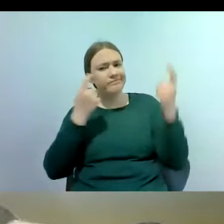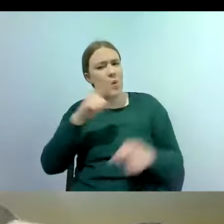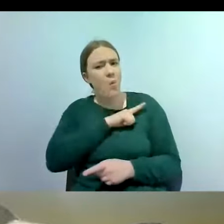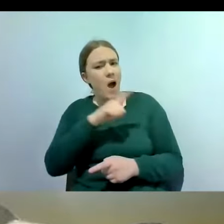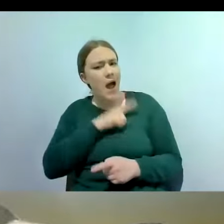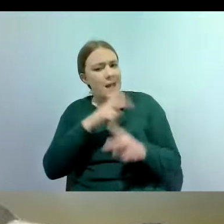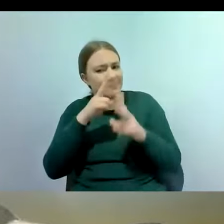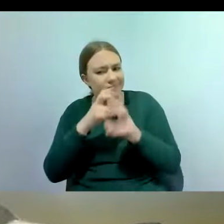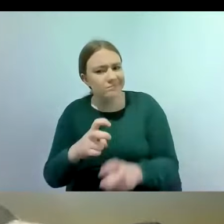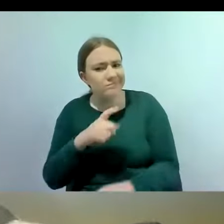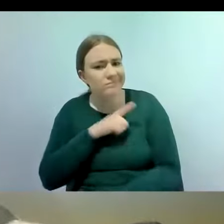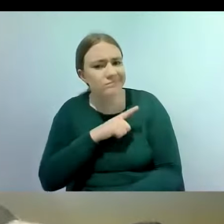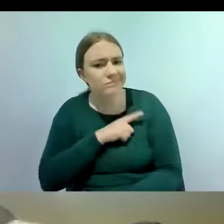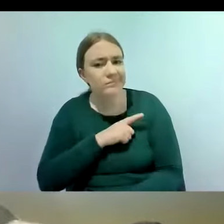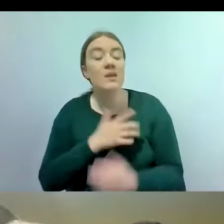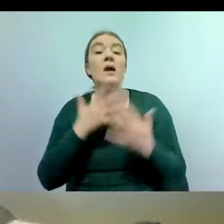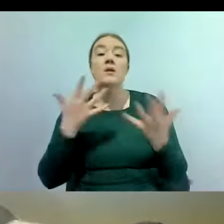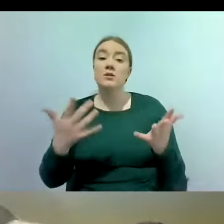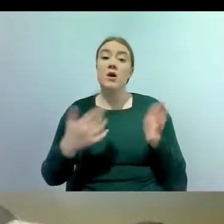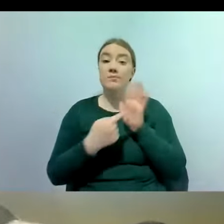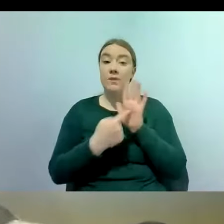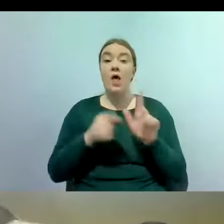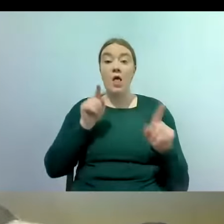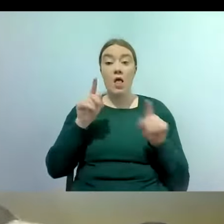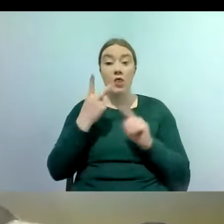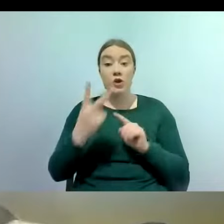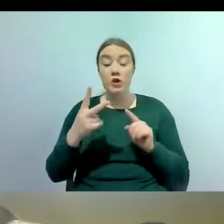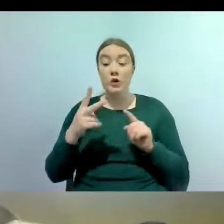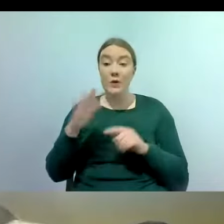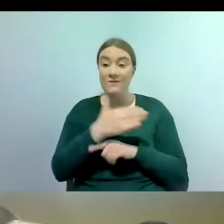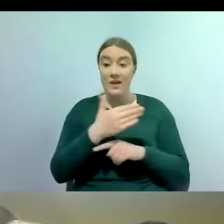um so displaying those two fish as a kind of heat map here you can see the individual on